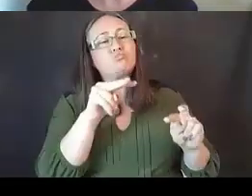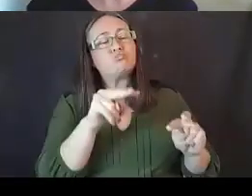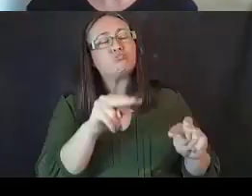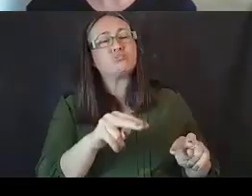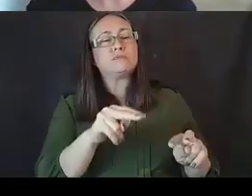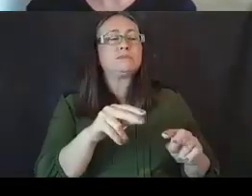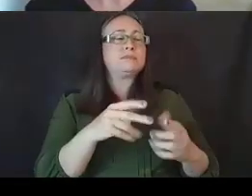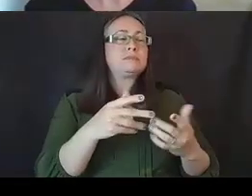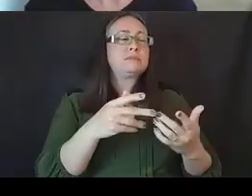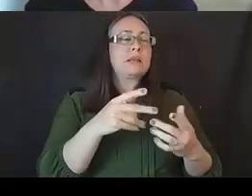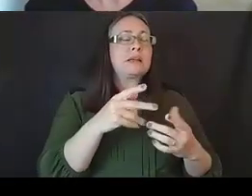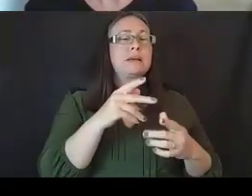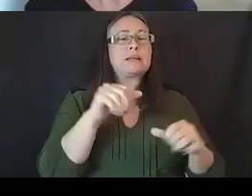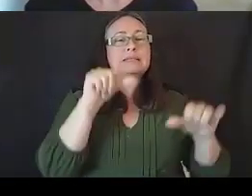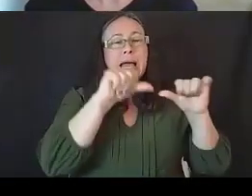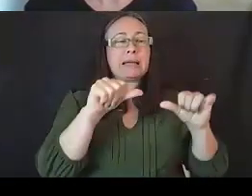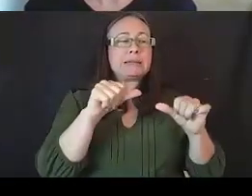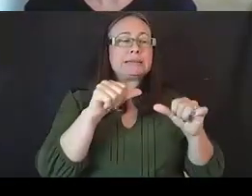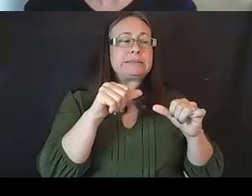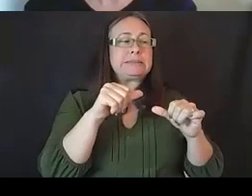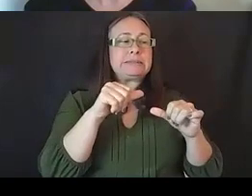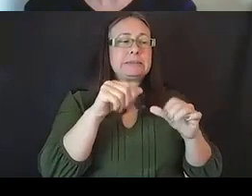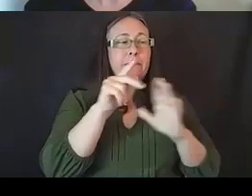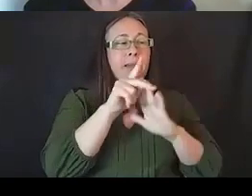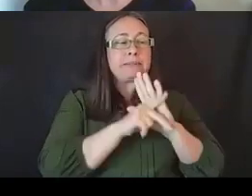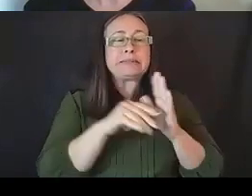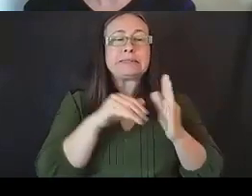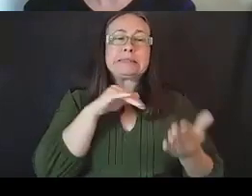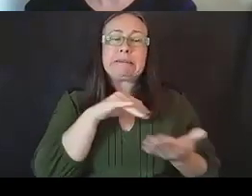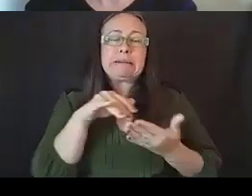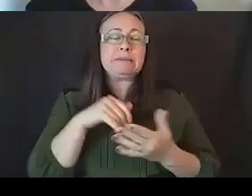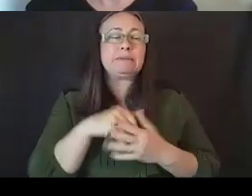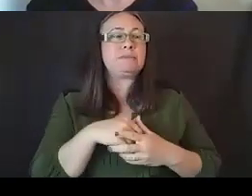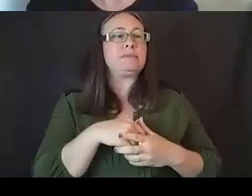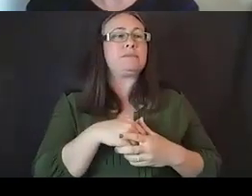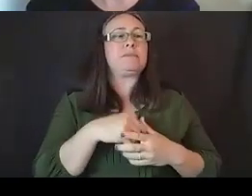type studies, we see they like to use the ExPORTER files